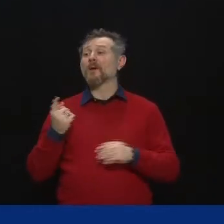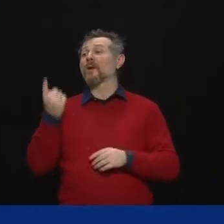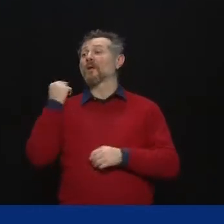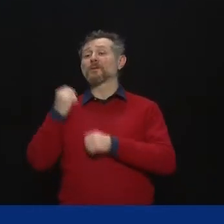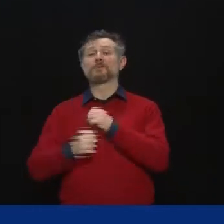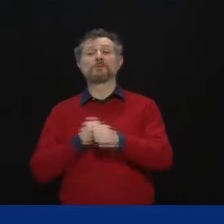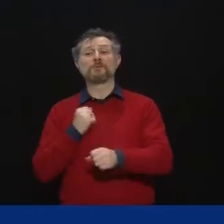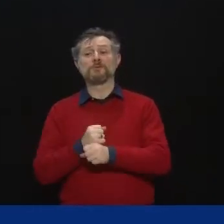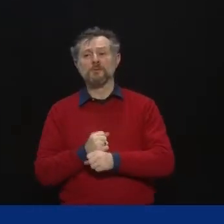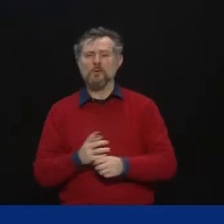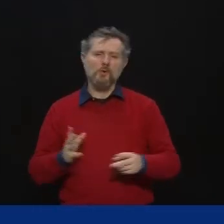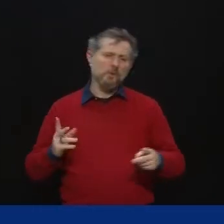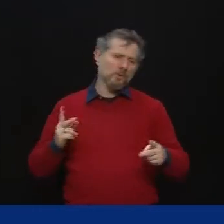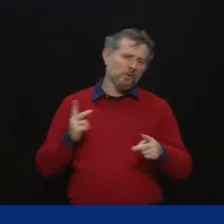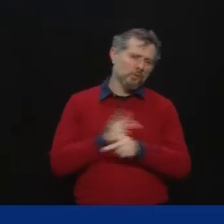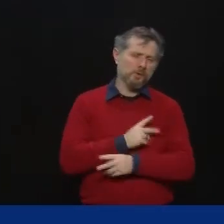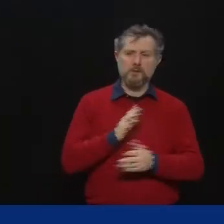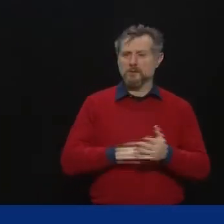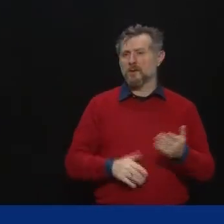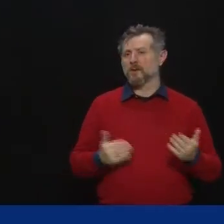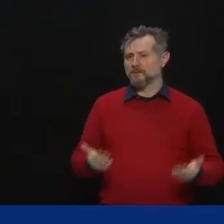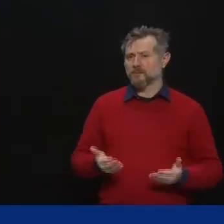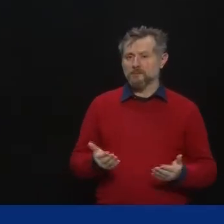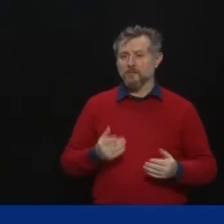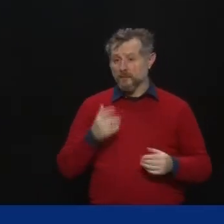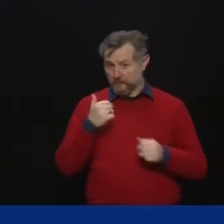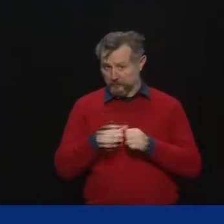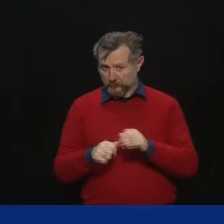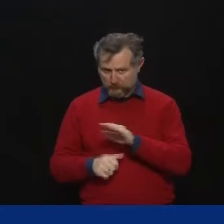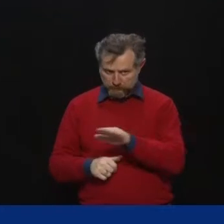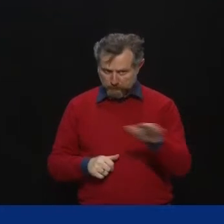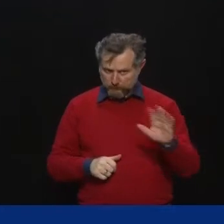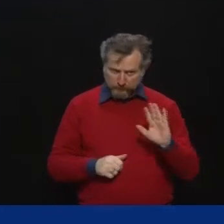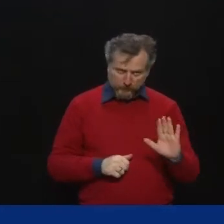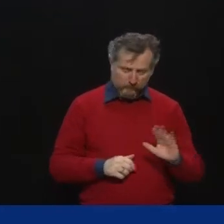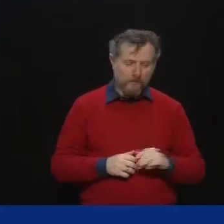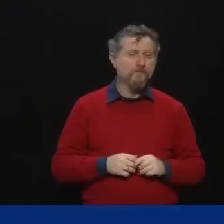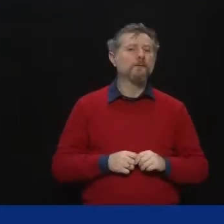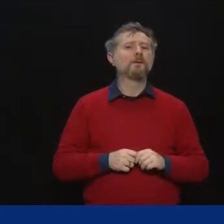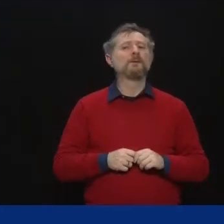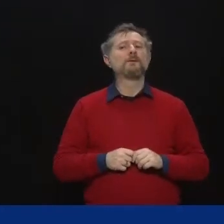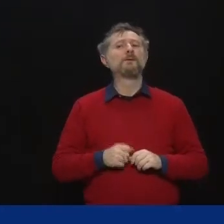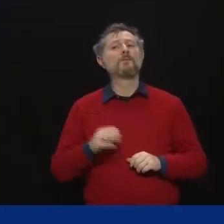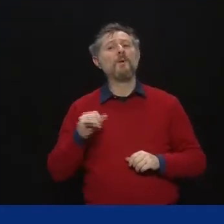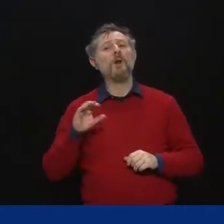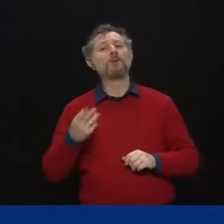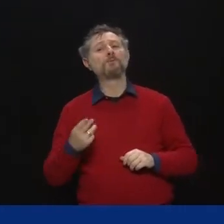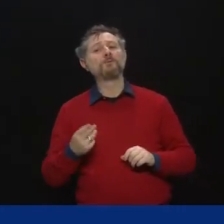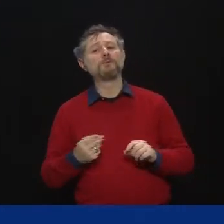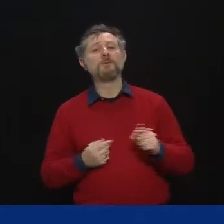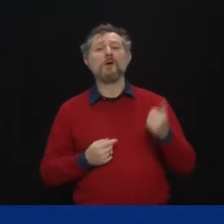PREPARING FOR THE WORST. SO WE HAD PEOPLE HOSPITALIZED BUT WE'RE STILL UNDER TWO-THIRDS